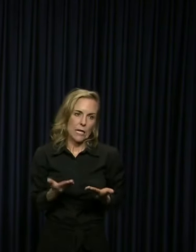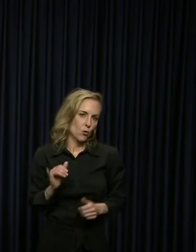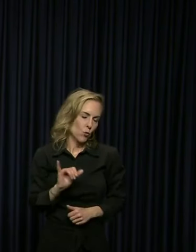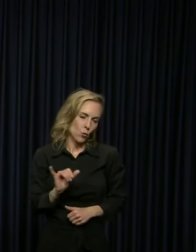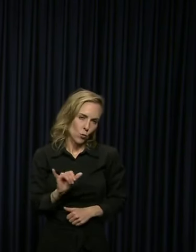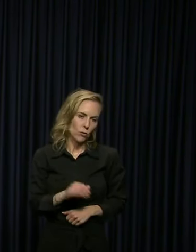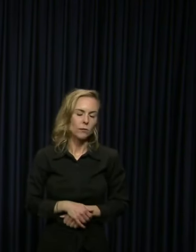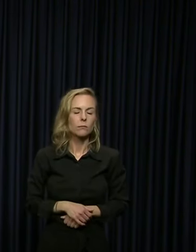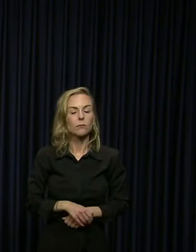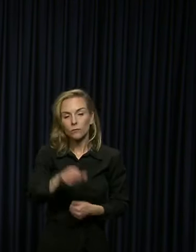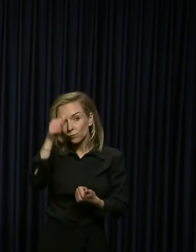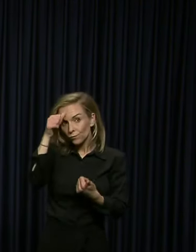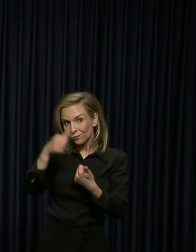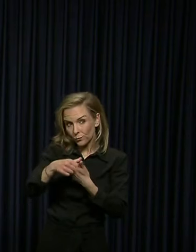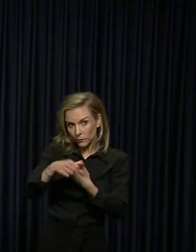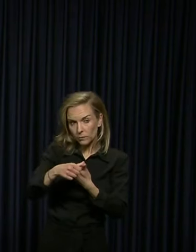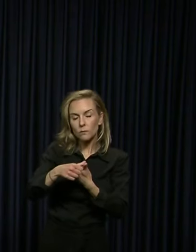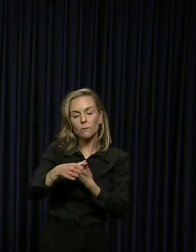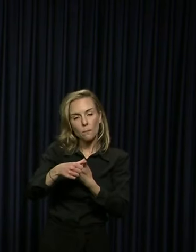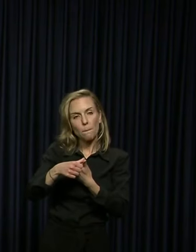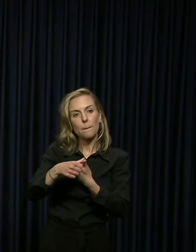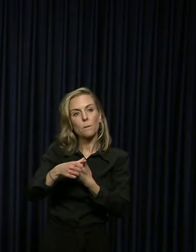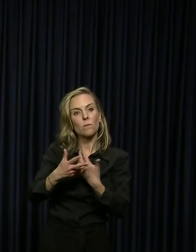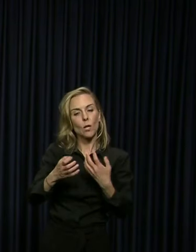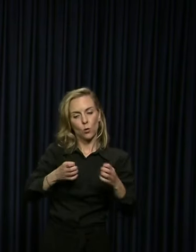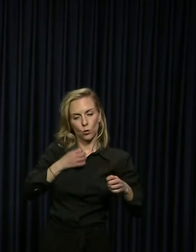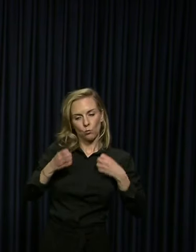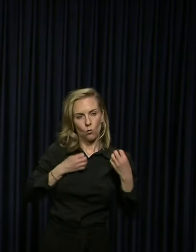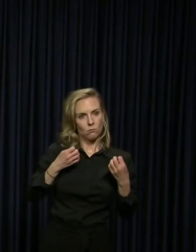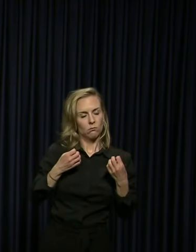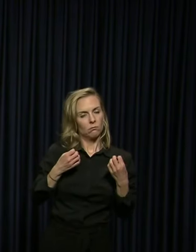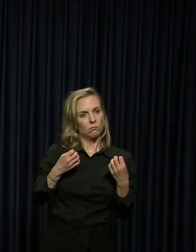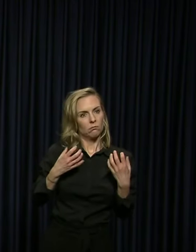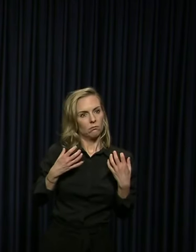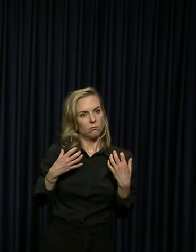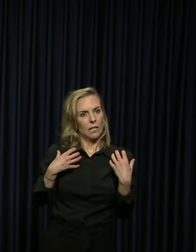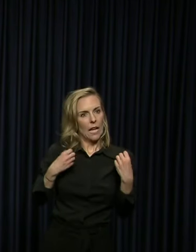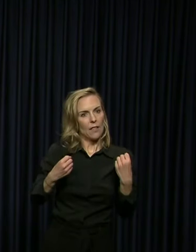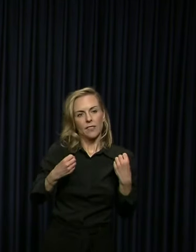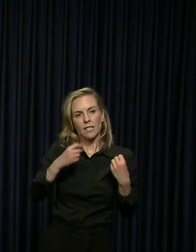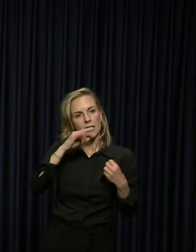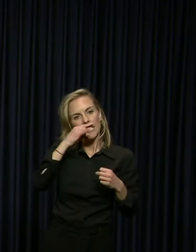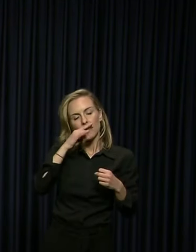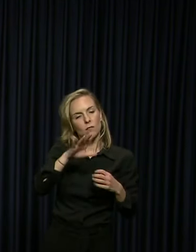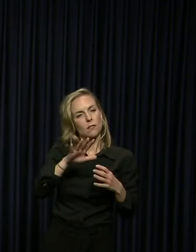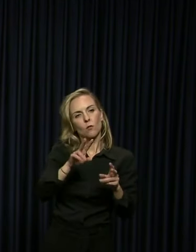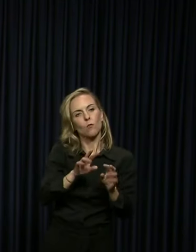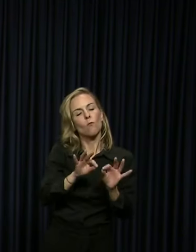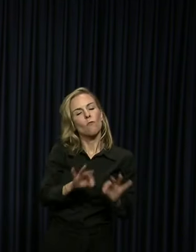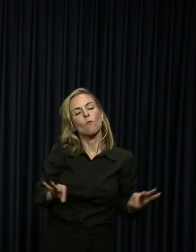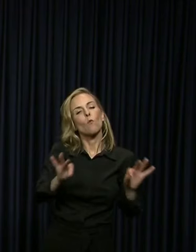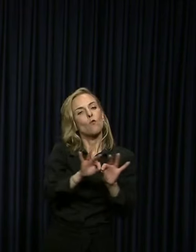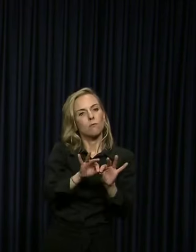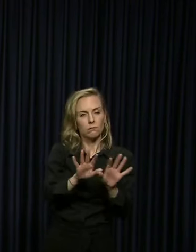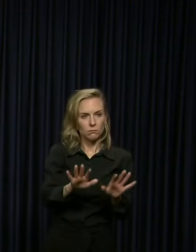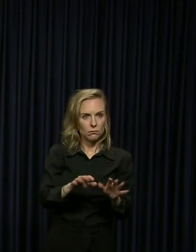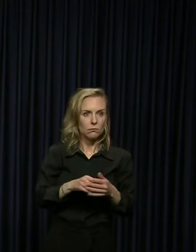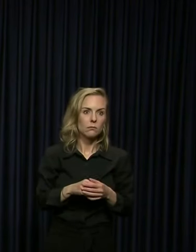18 DAYS, AND THAT'S HERE IN THE CAPITOL TO DO THIS AND TO DO MY JOB, TO TRY TO BUY PPE TO MAKE